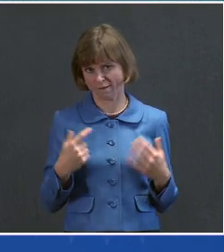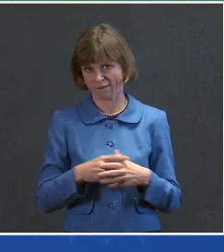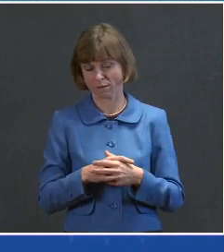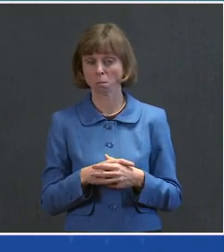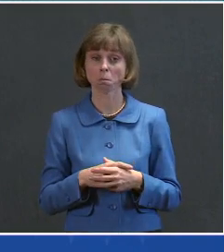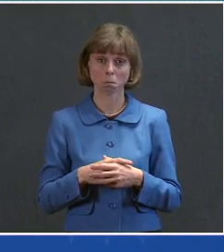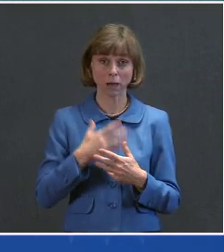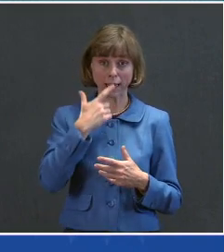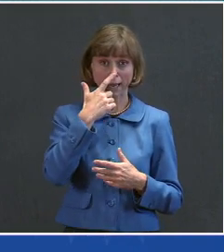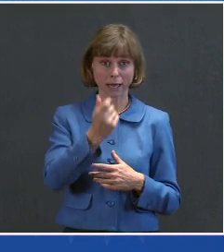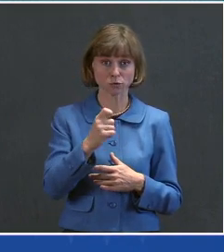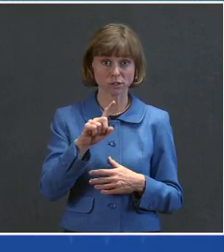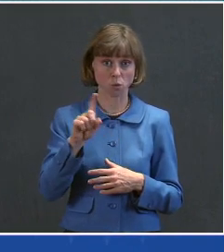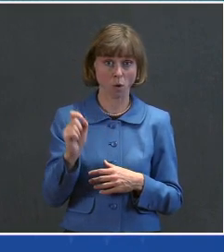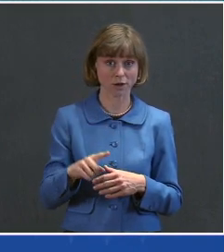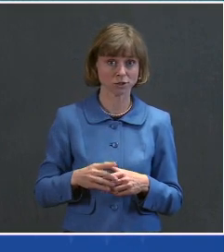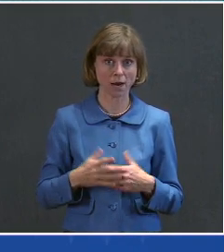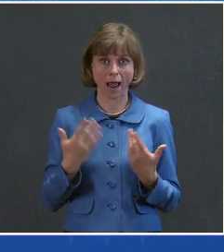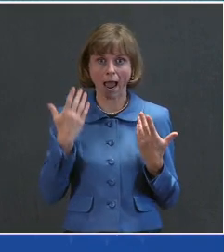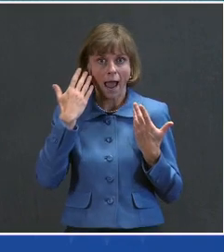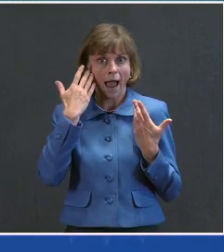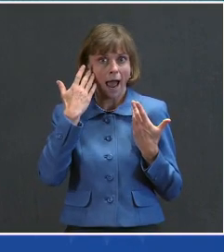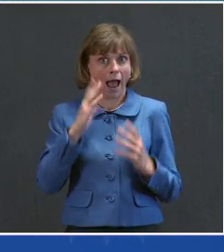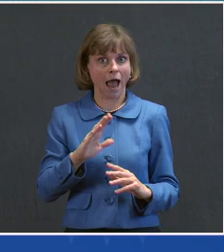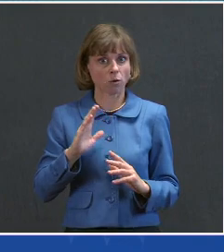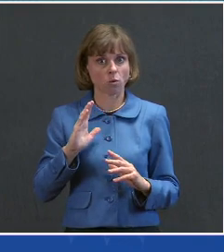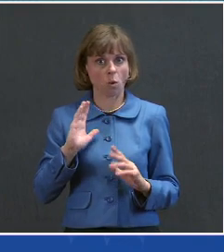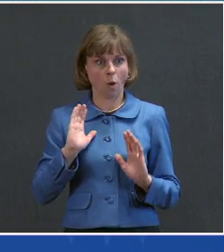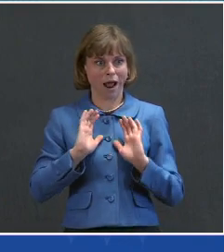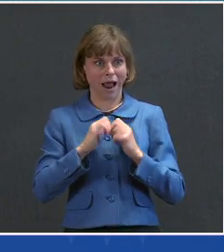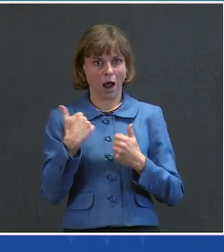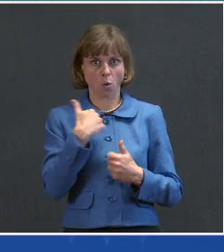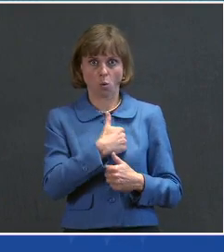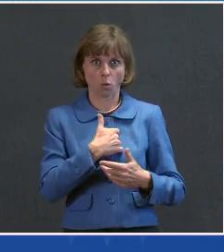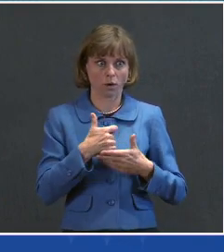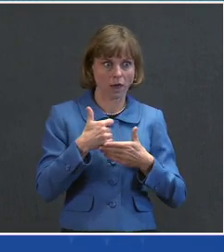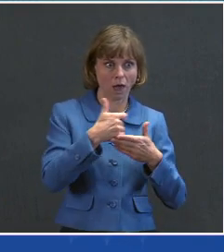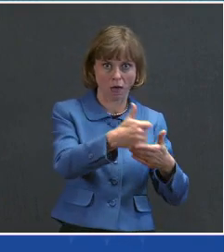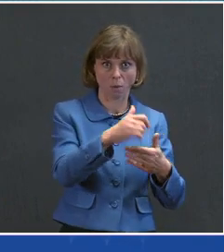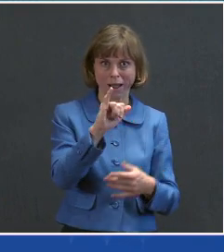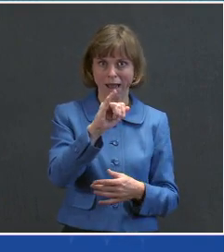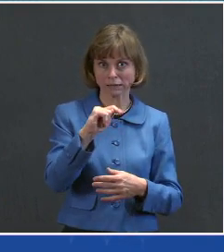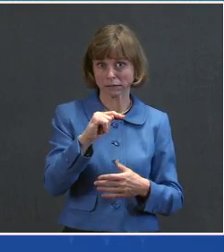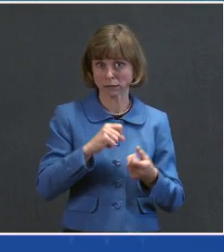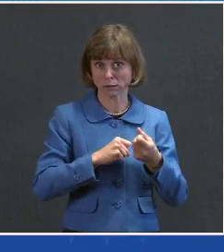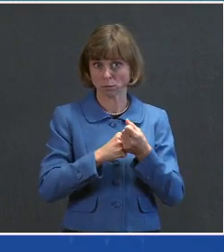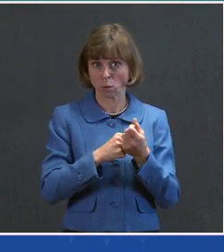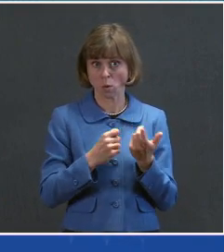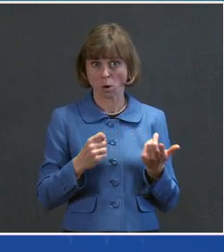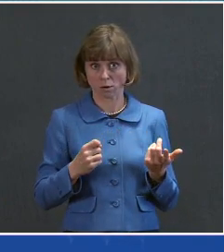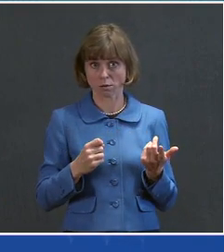I'm not aware of our engagement on IT support directly -- I think which is what you're asking about -- with state and local governments.